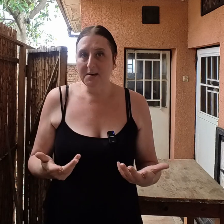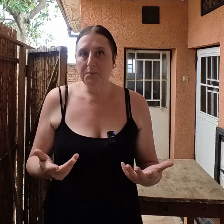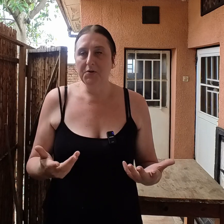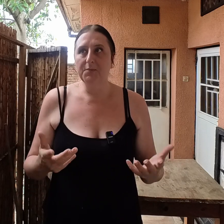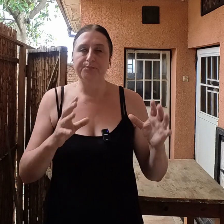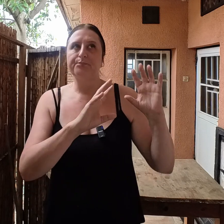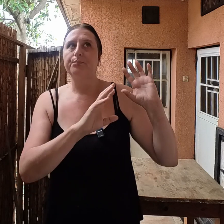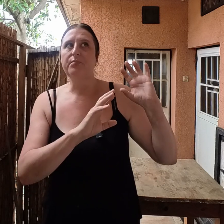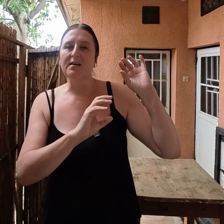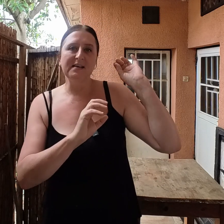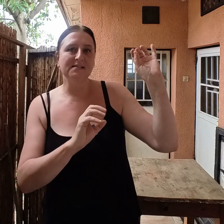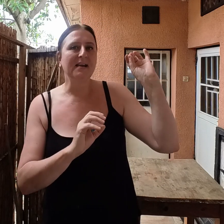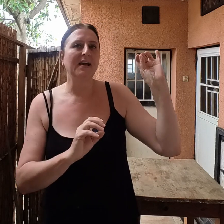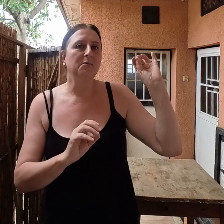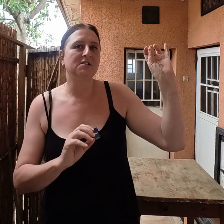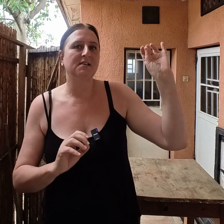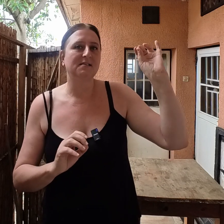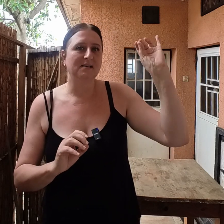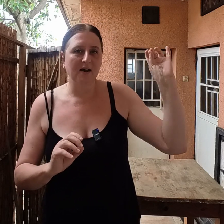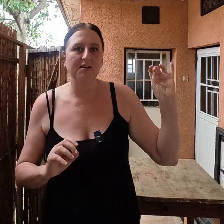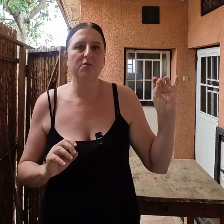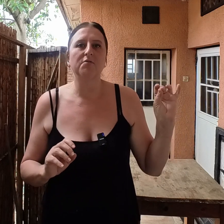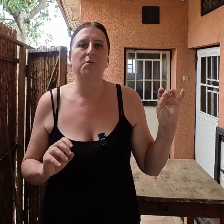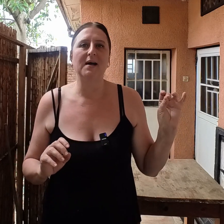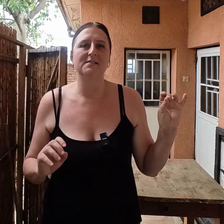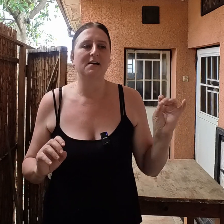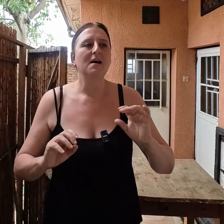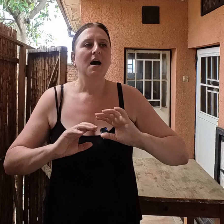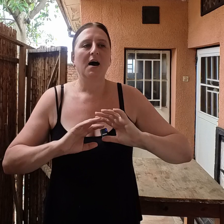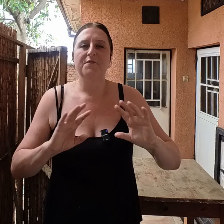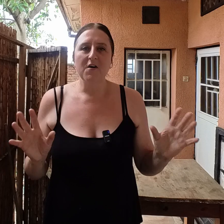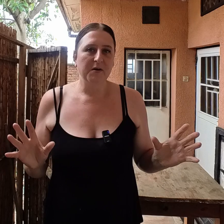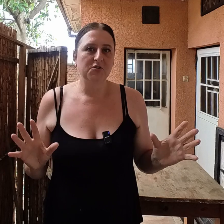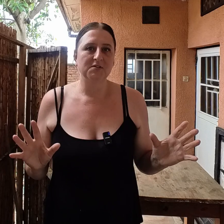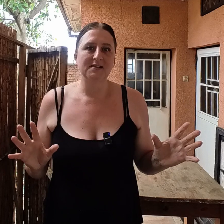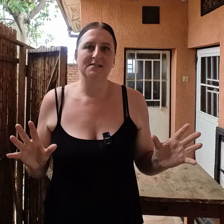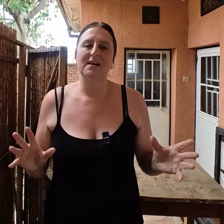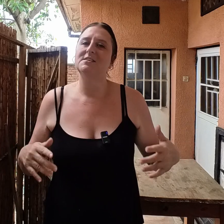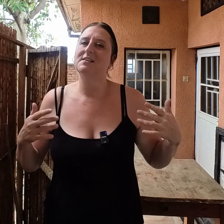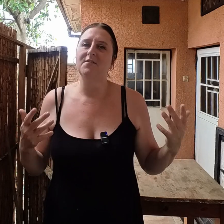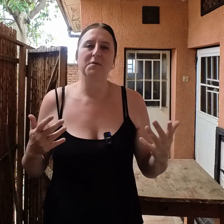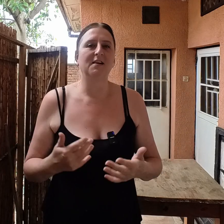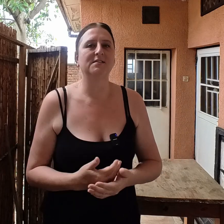example, Gisenyi, which is a town in northern Rwanda, a very big tourist destination, everybody loves